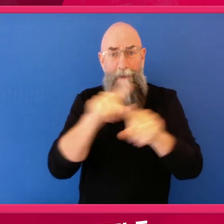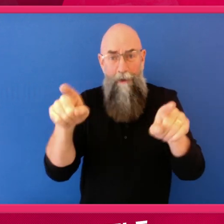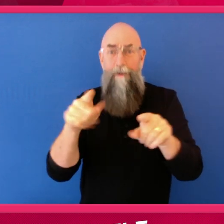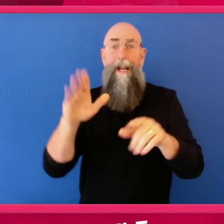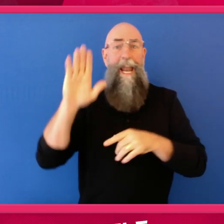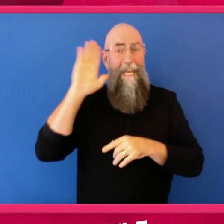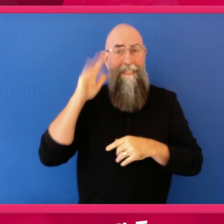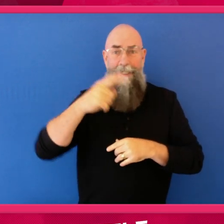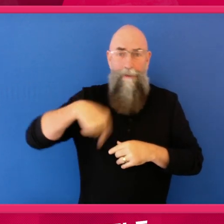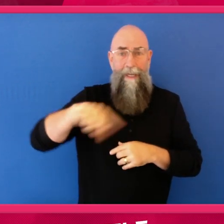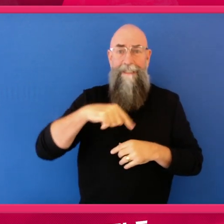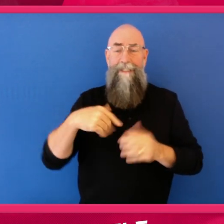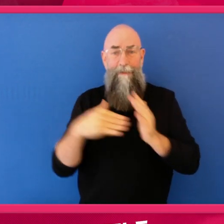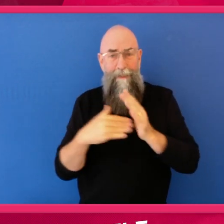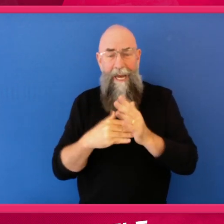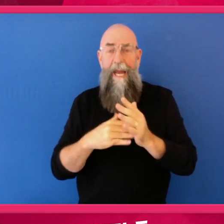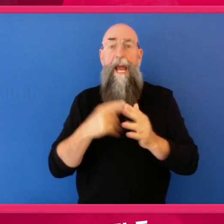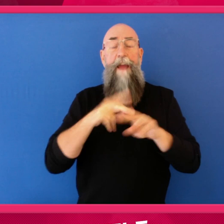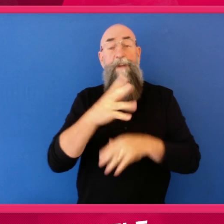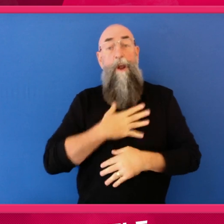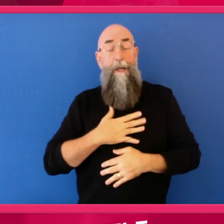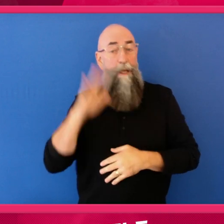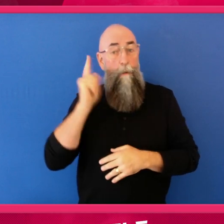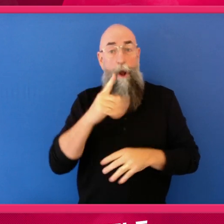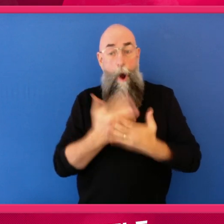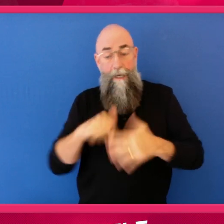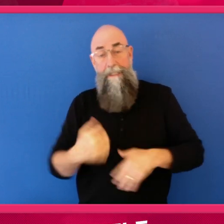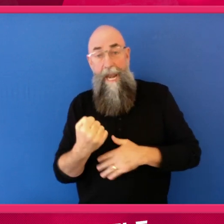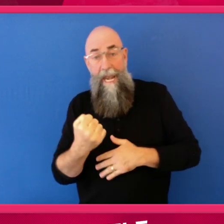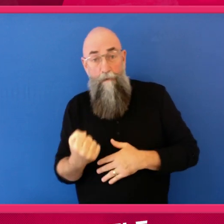here on You Little Ripper, leave us a lovely review, tell all your friends about it, and